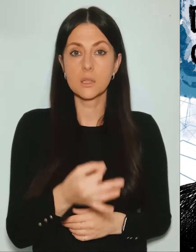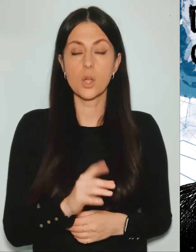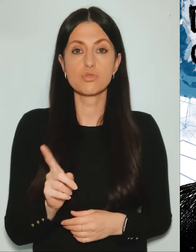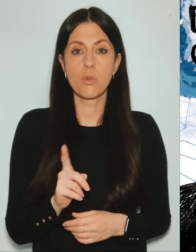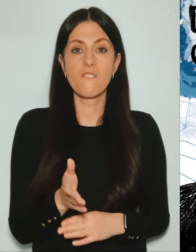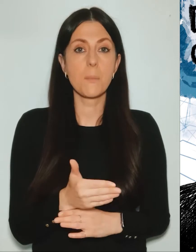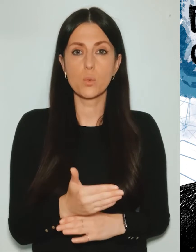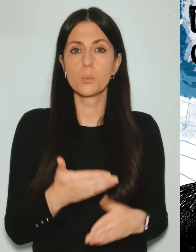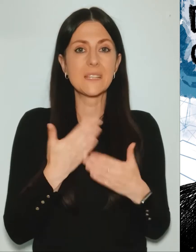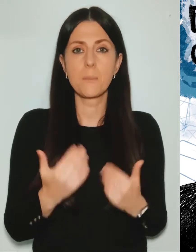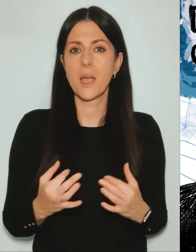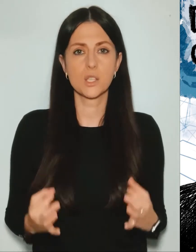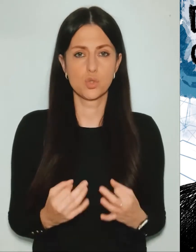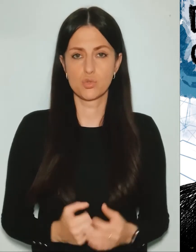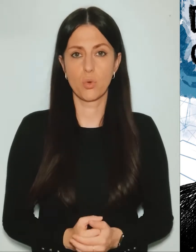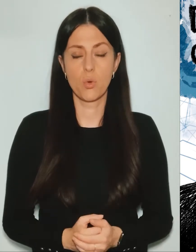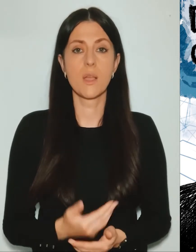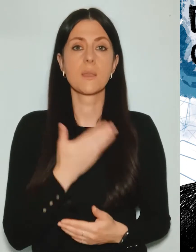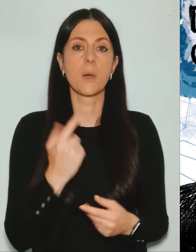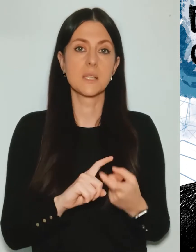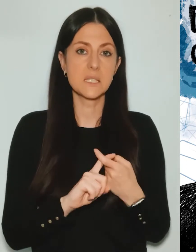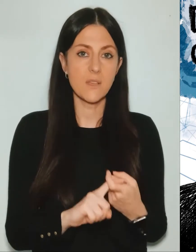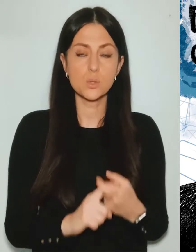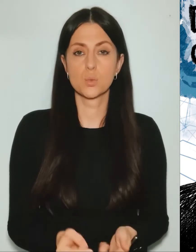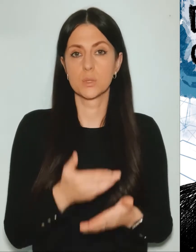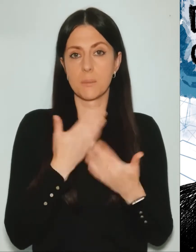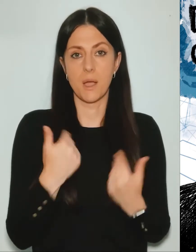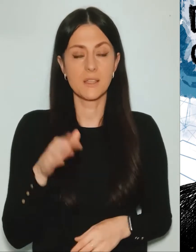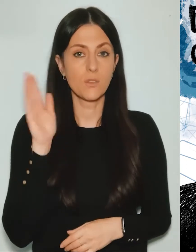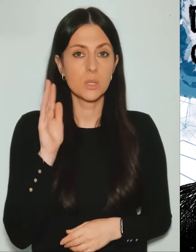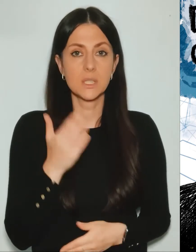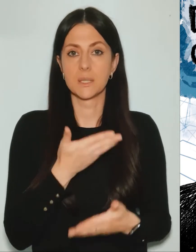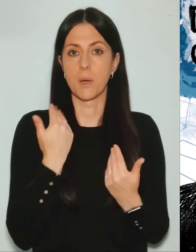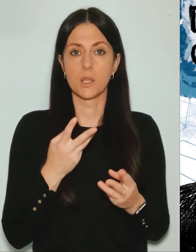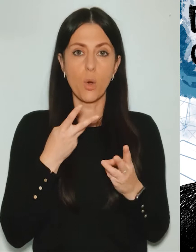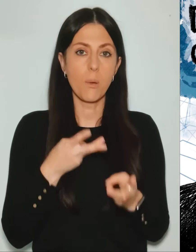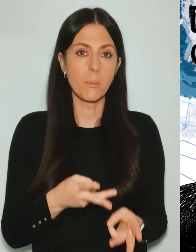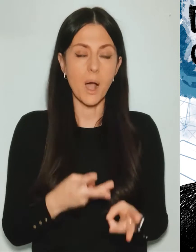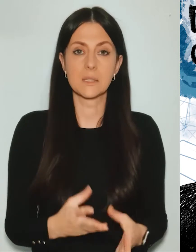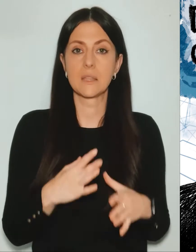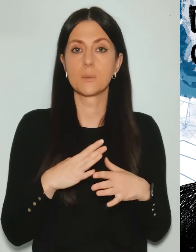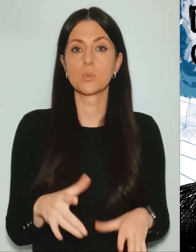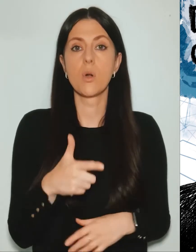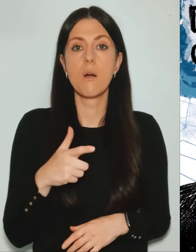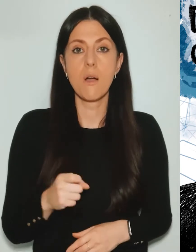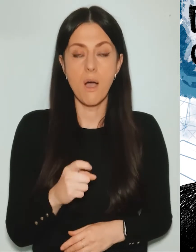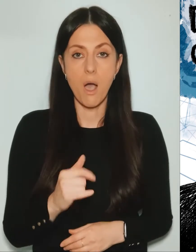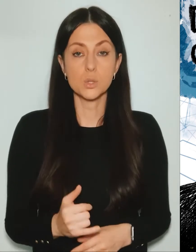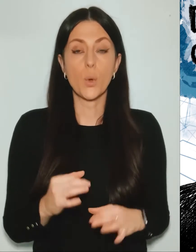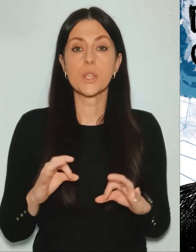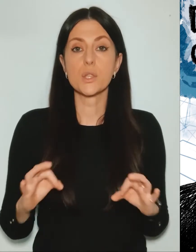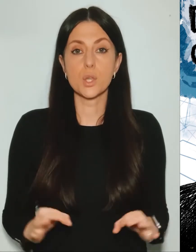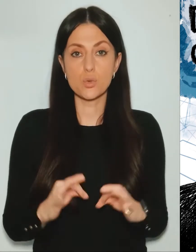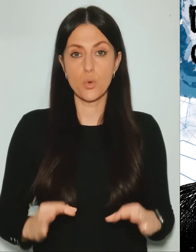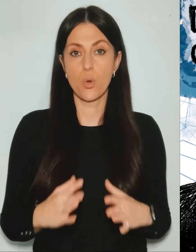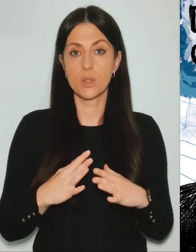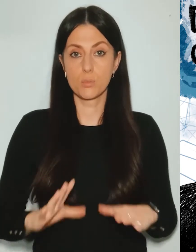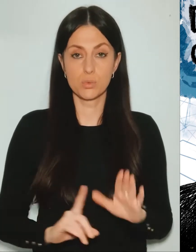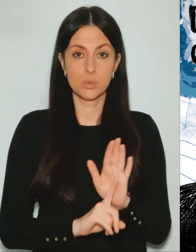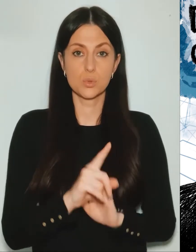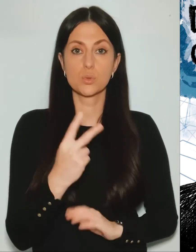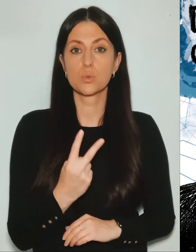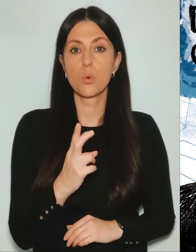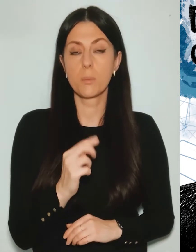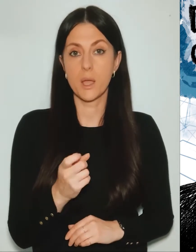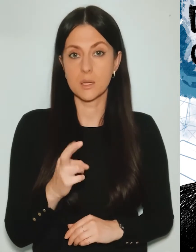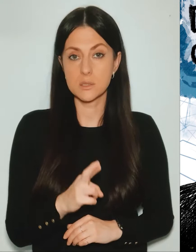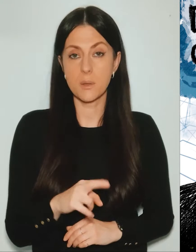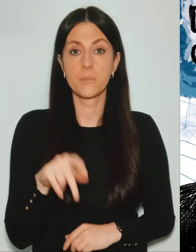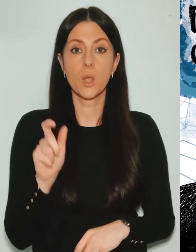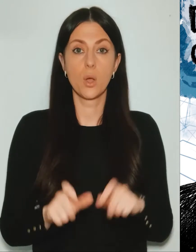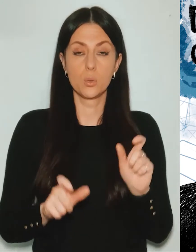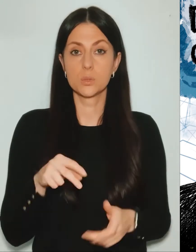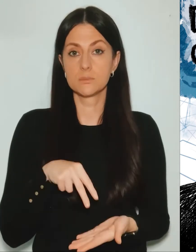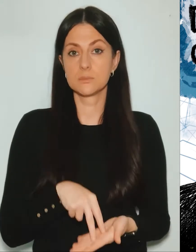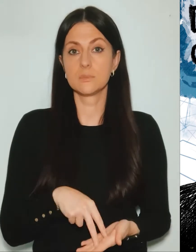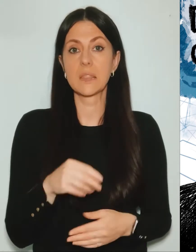there is no connection, no water, no heating, no gas, nothing has been there since 2 March. And people stood outside in line for water.